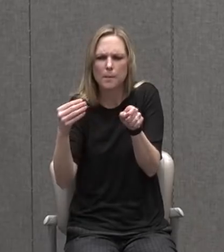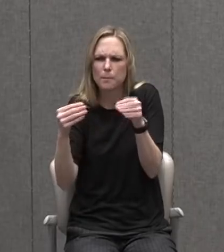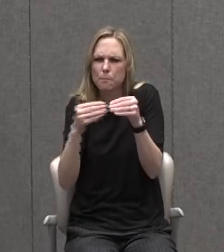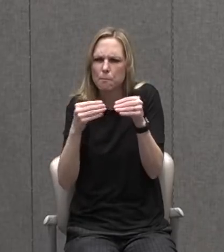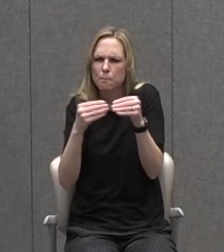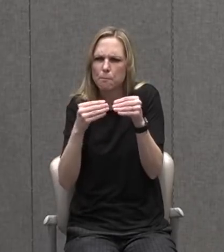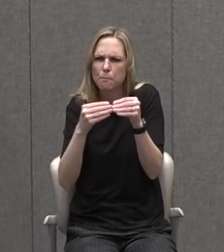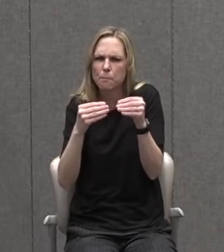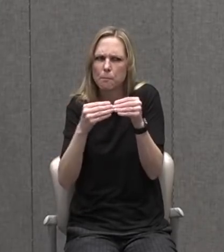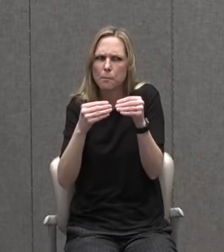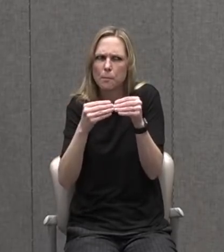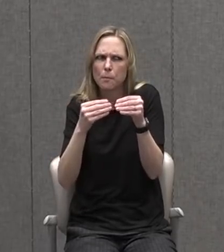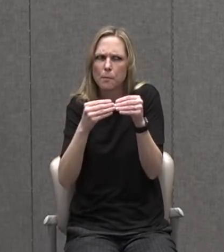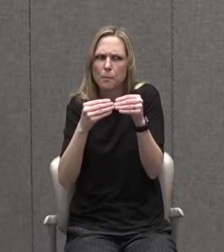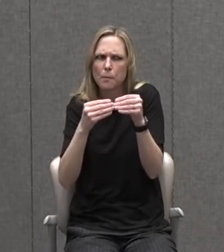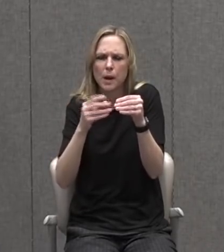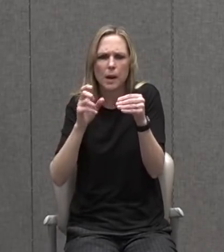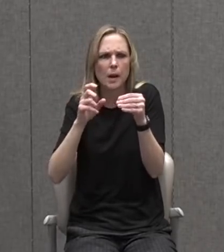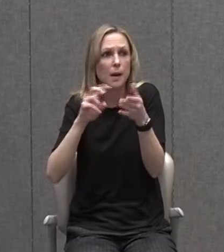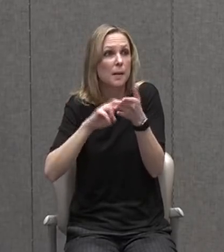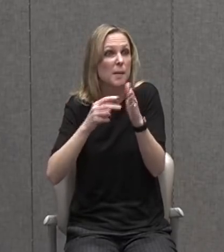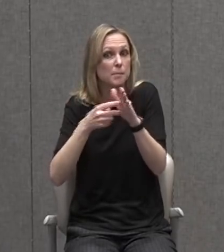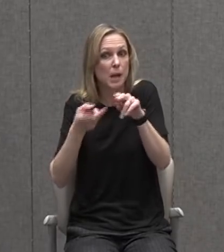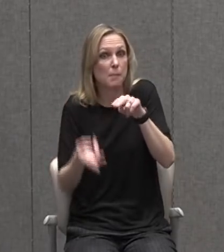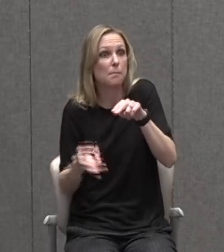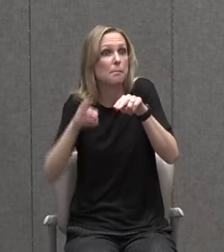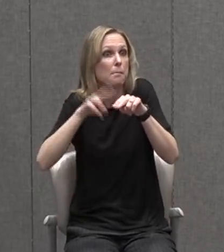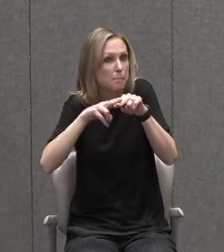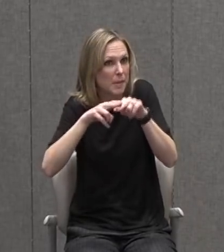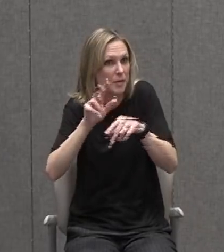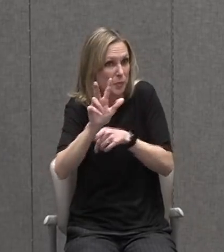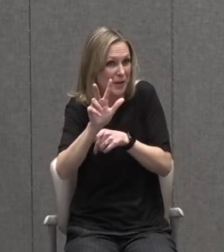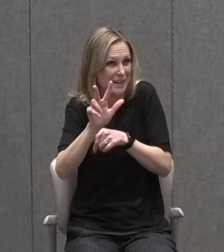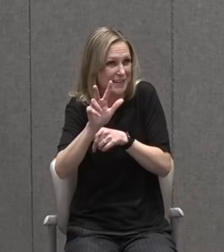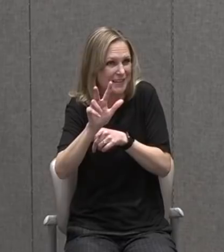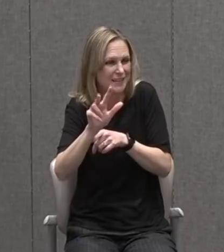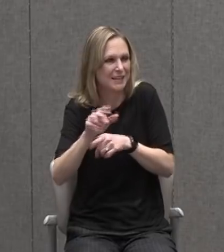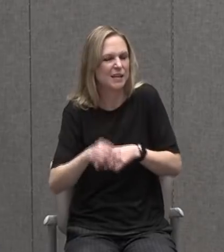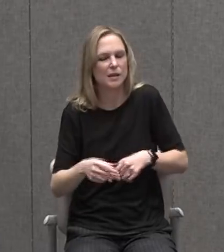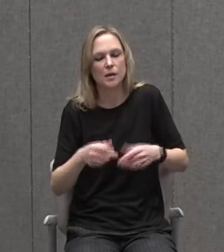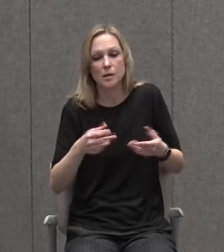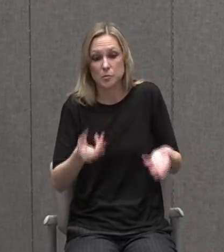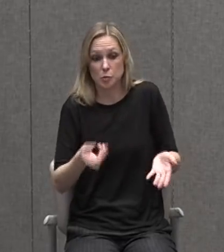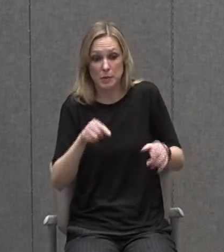I've got to go a number that is higher than that three. In this case, I need two tenths more,